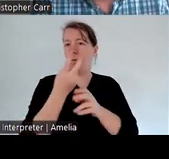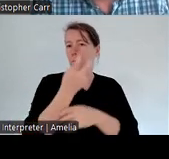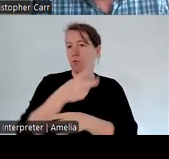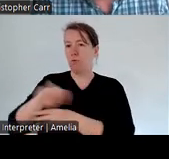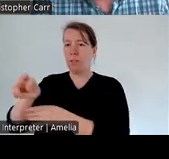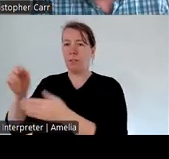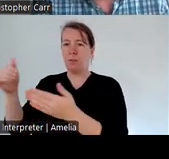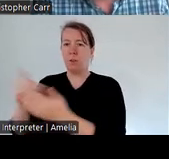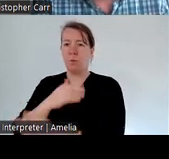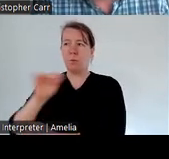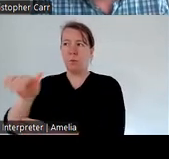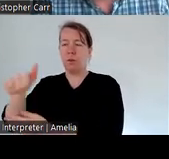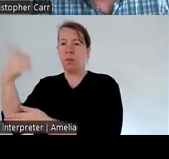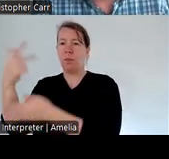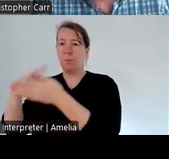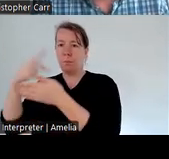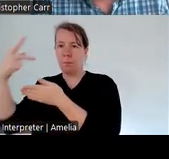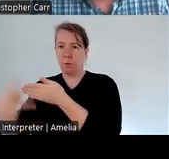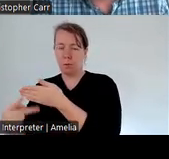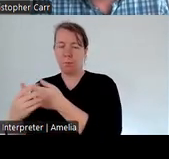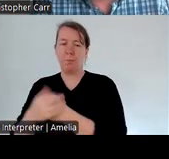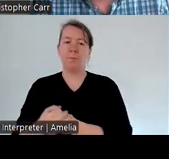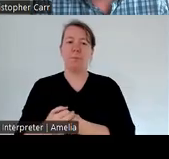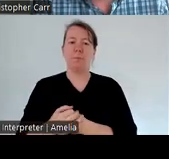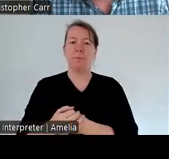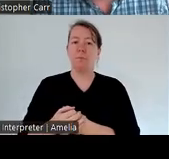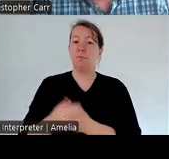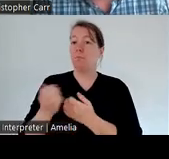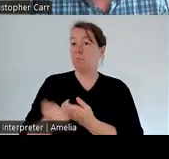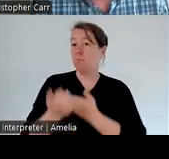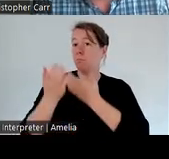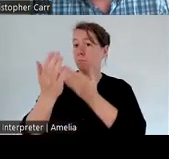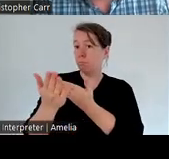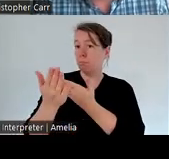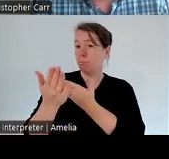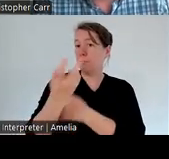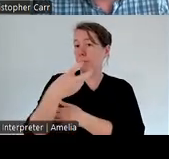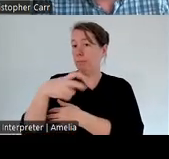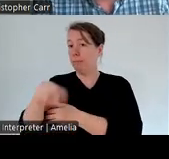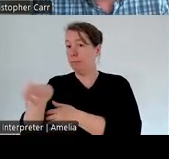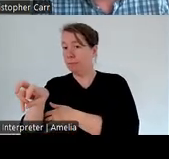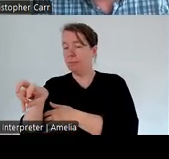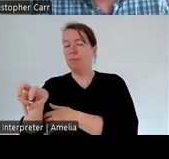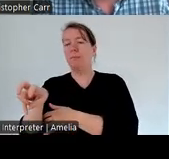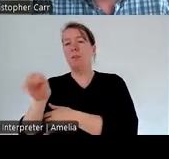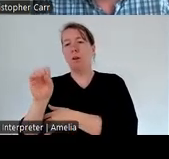Suggestions for recording ONIX codes in MARC 21 are still under development. Next...